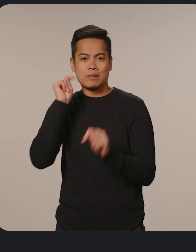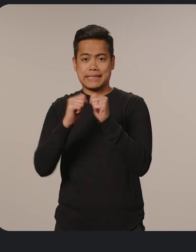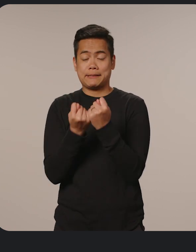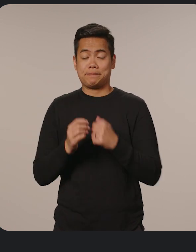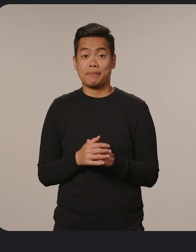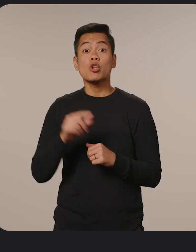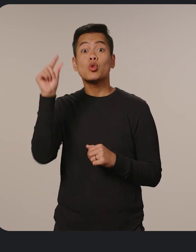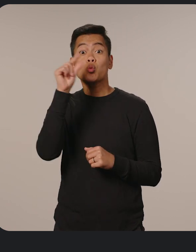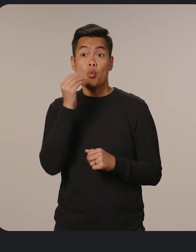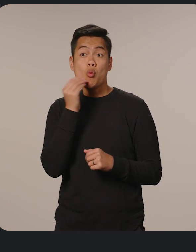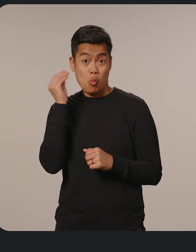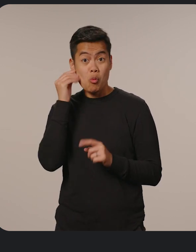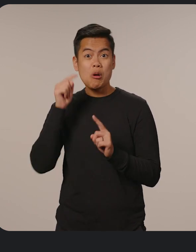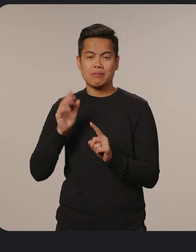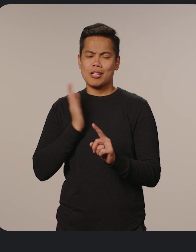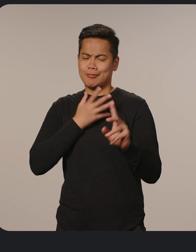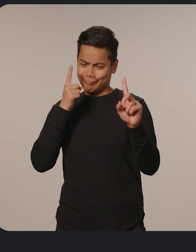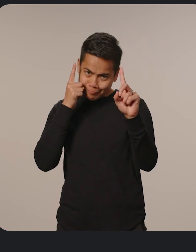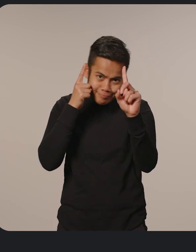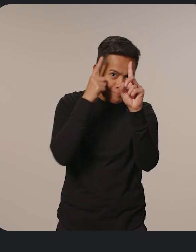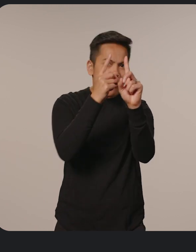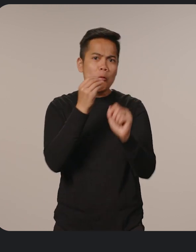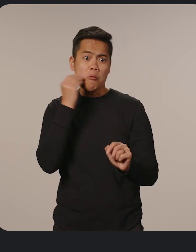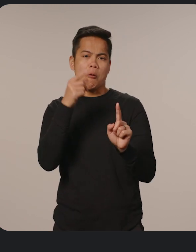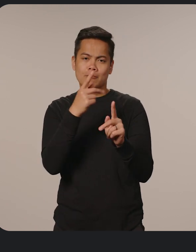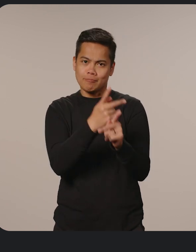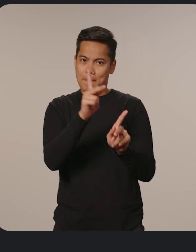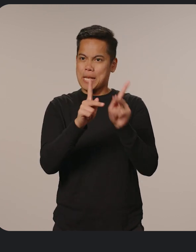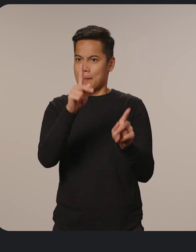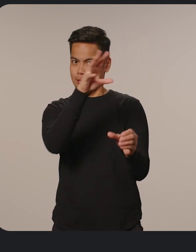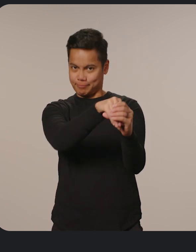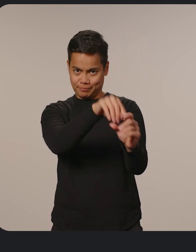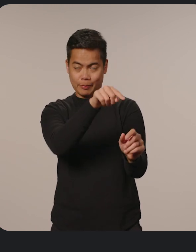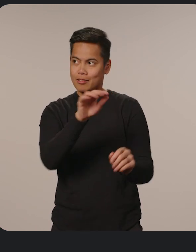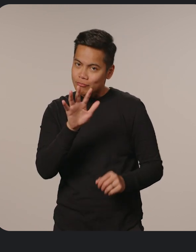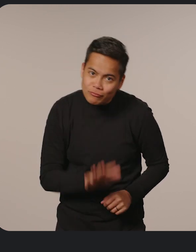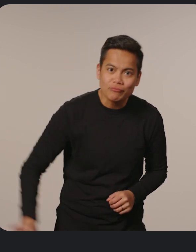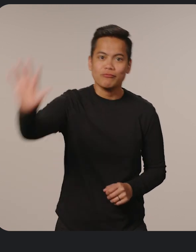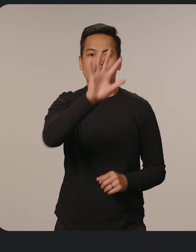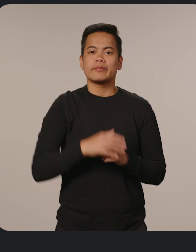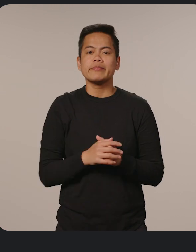At Google Home, our mission is to create a home that takes care of the people inside it and the world around it.